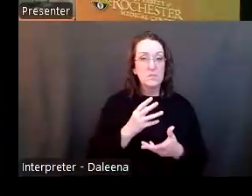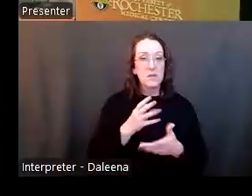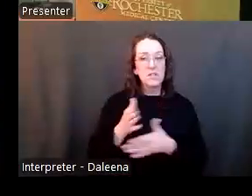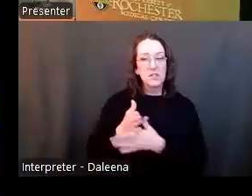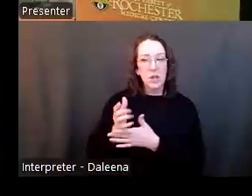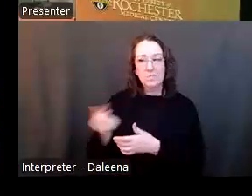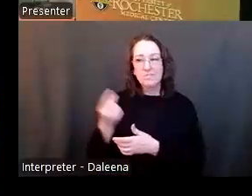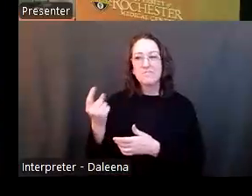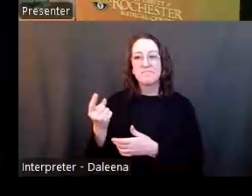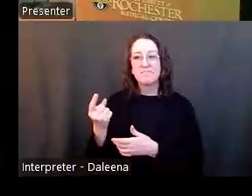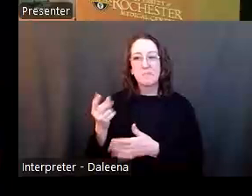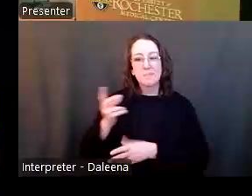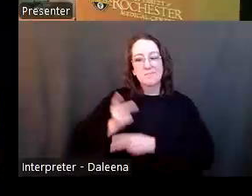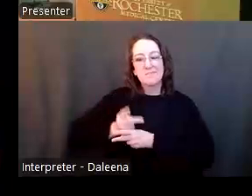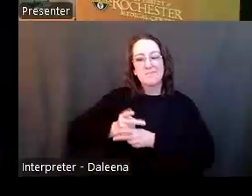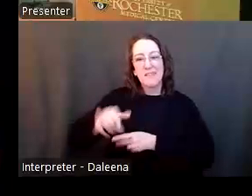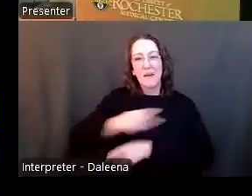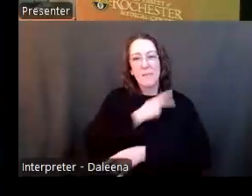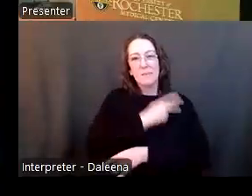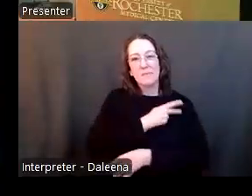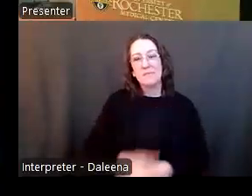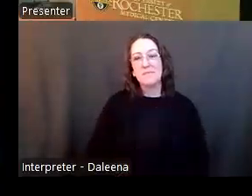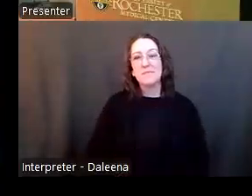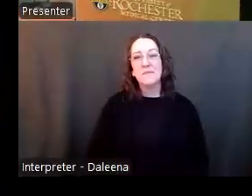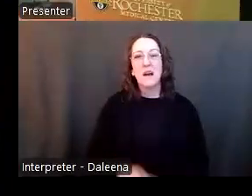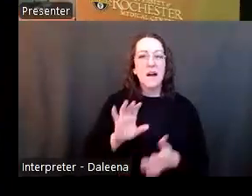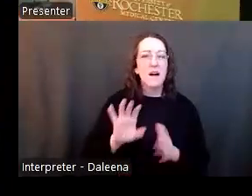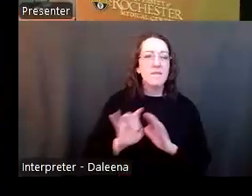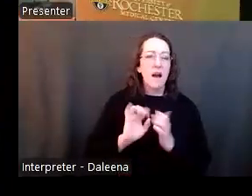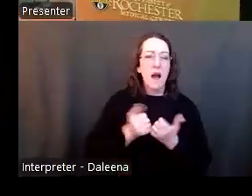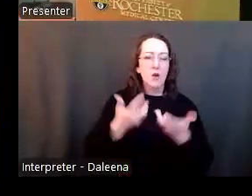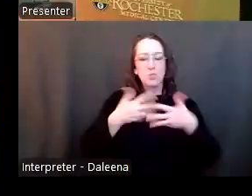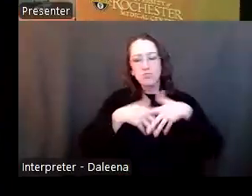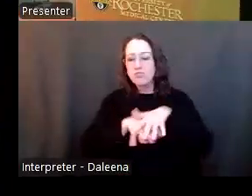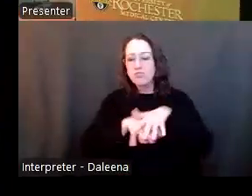be taking care of the patient so finding a way to kind of integrate it into our e- record we don't